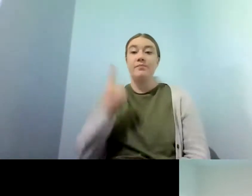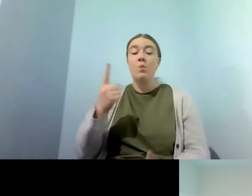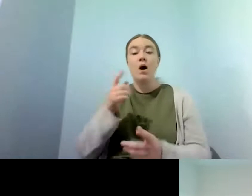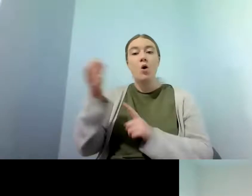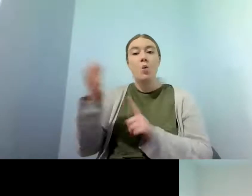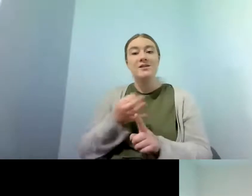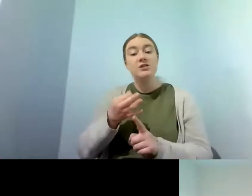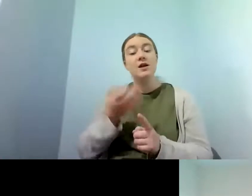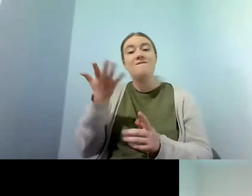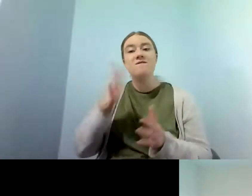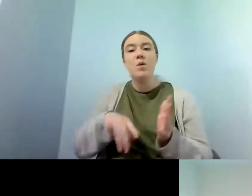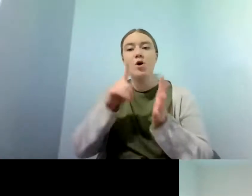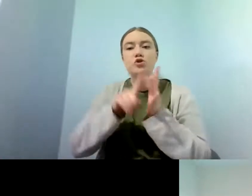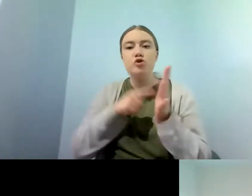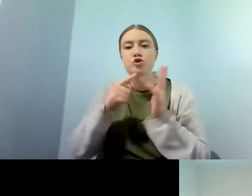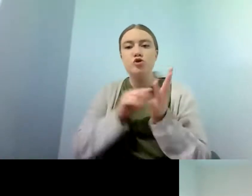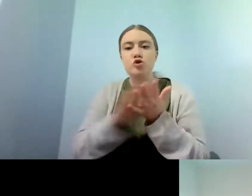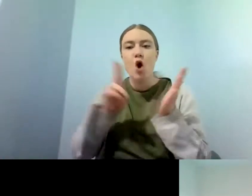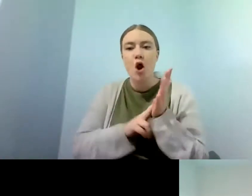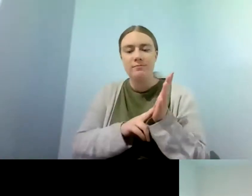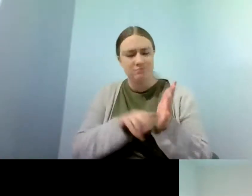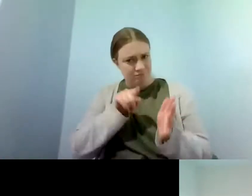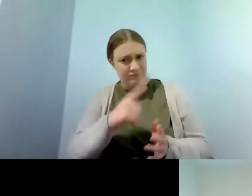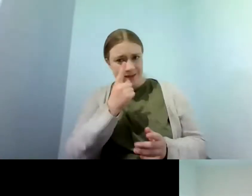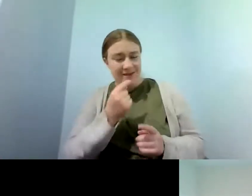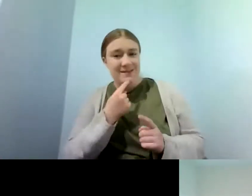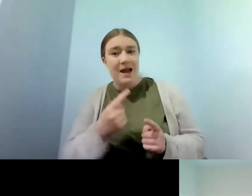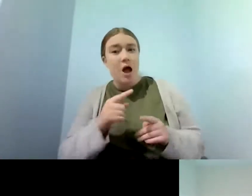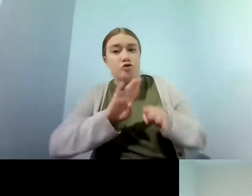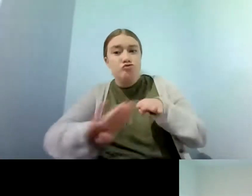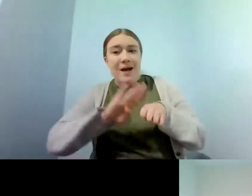who has asked um is it possible to say how long the training takes um and after